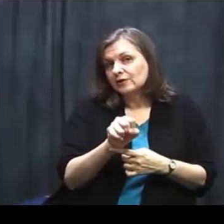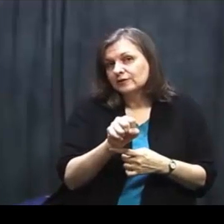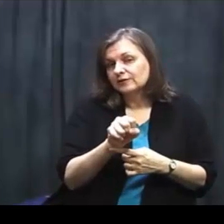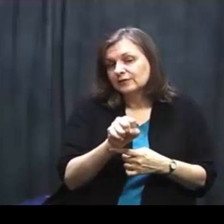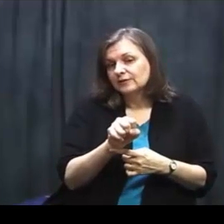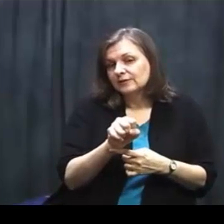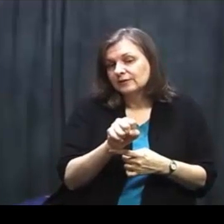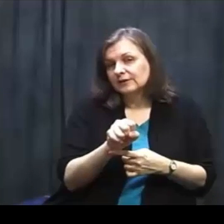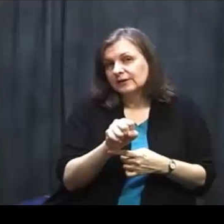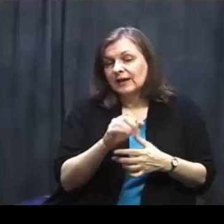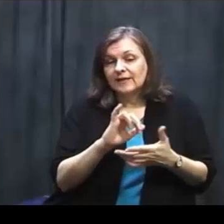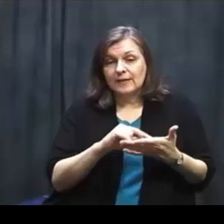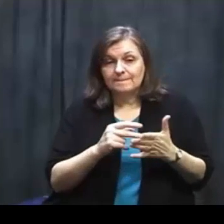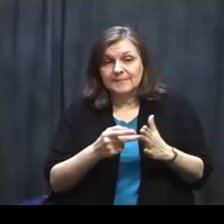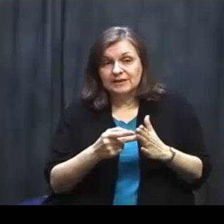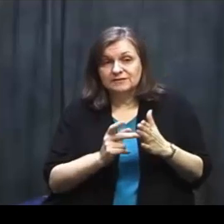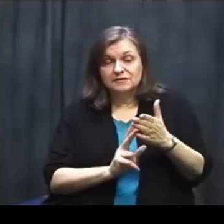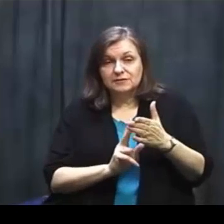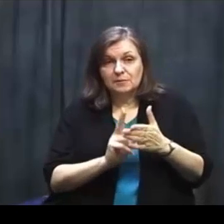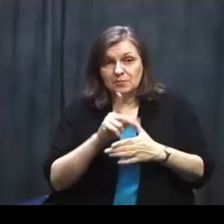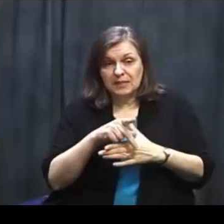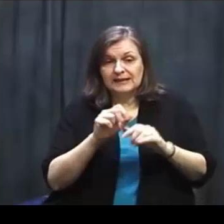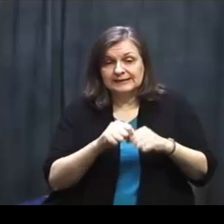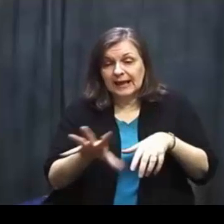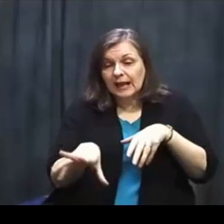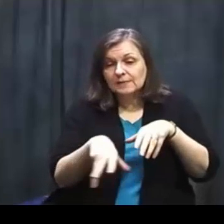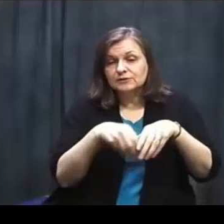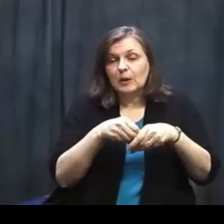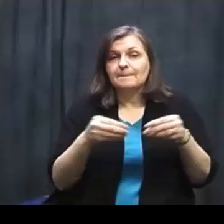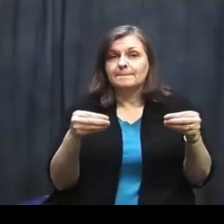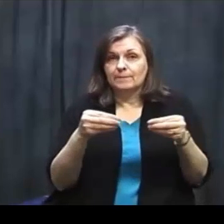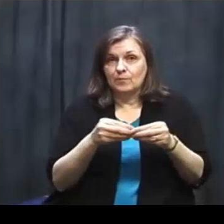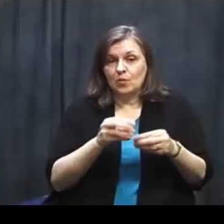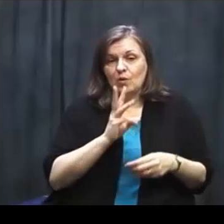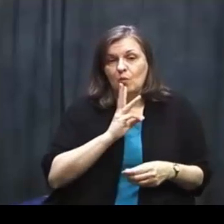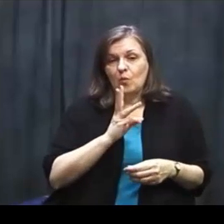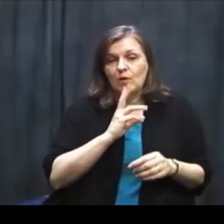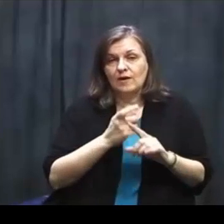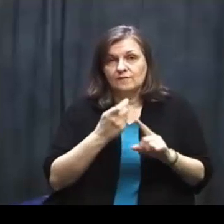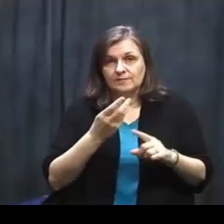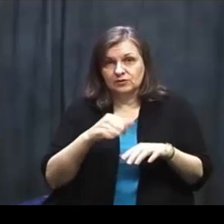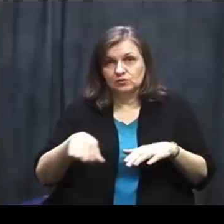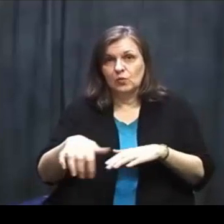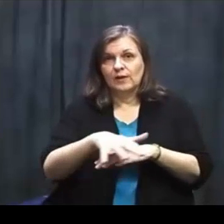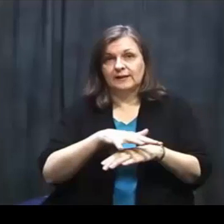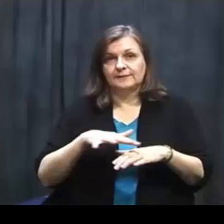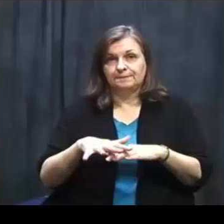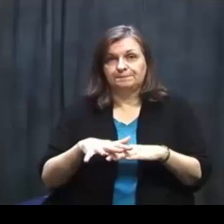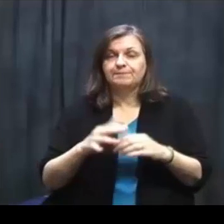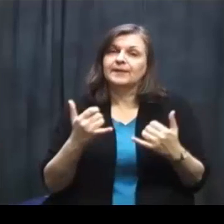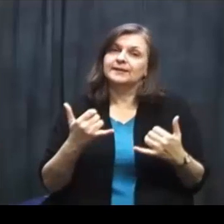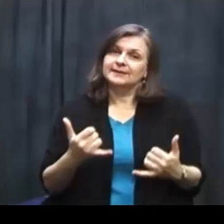increased the potential for the plant to take up water from the soils